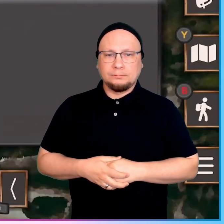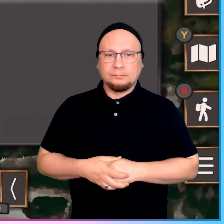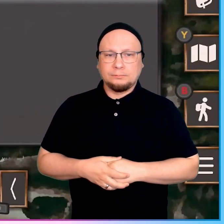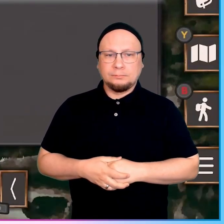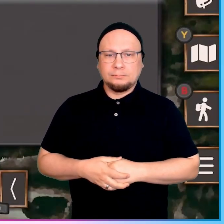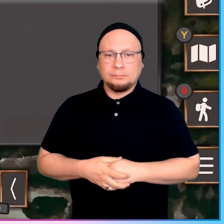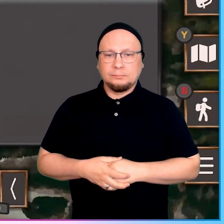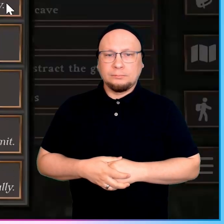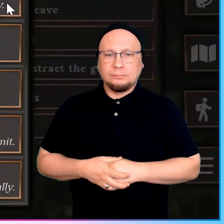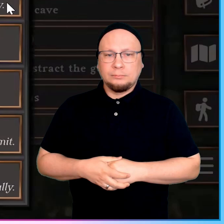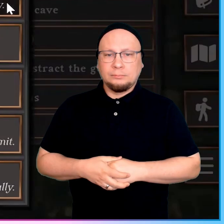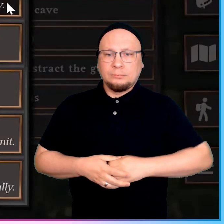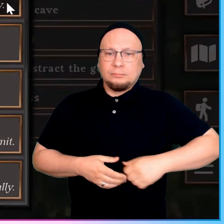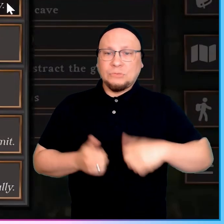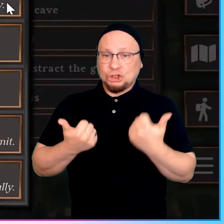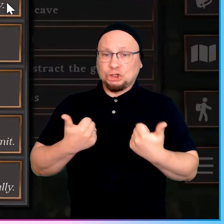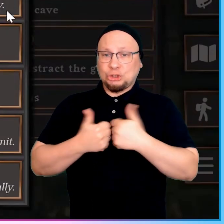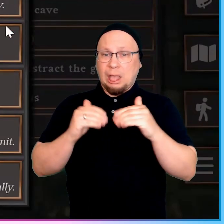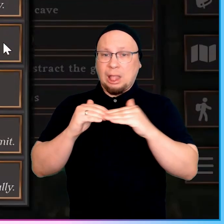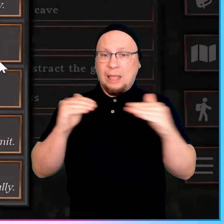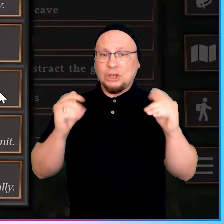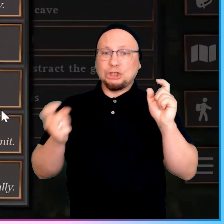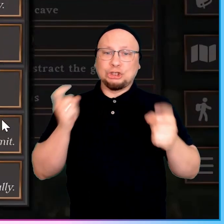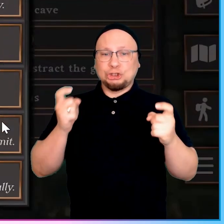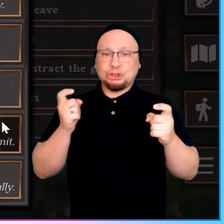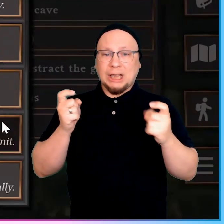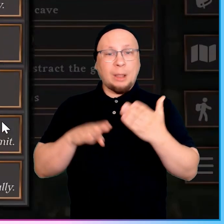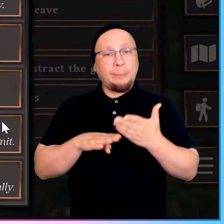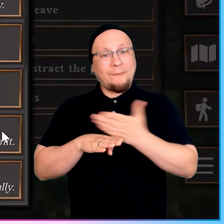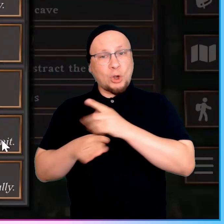Difficulty levels can be adjusted either before or during each game.